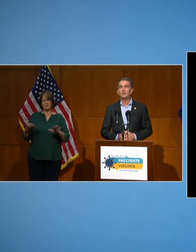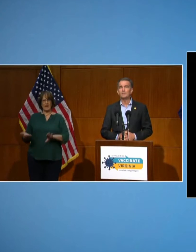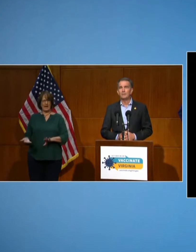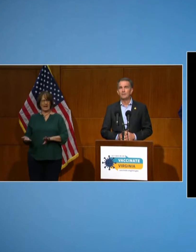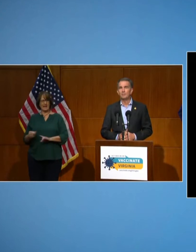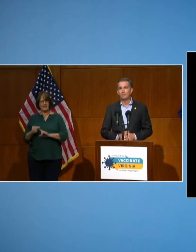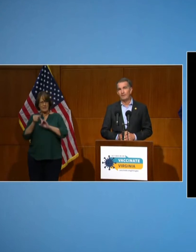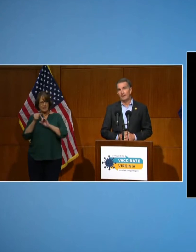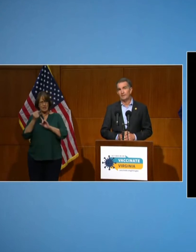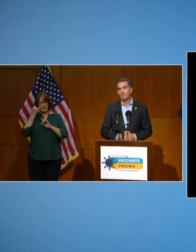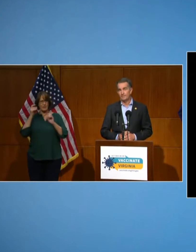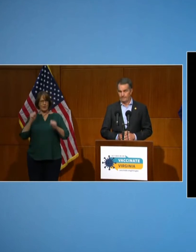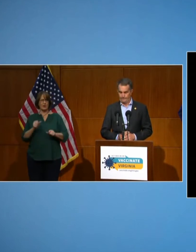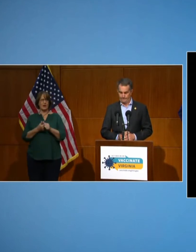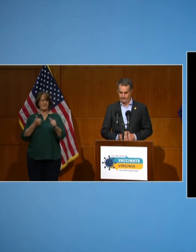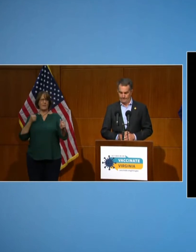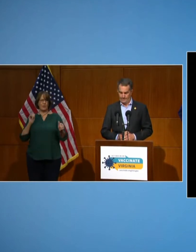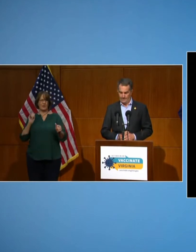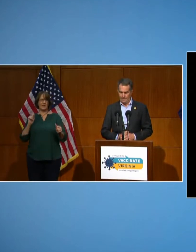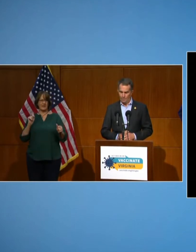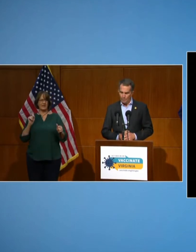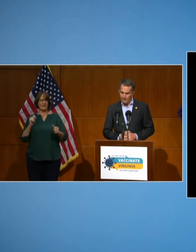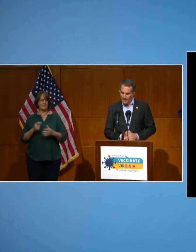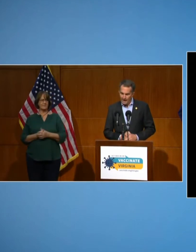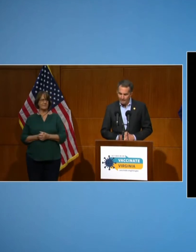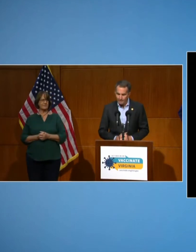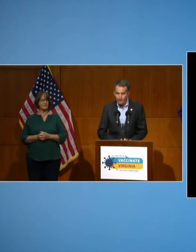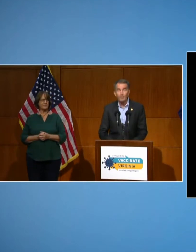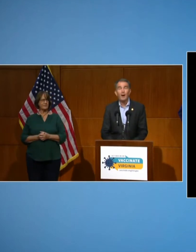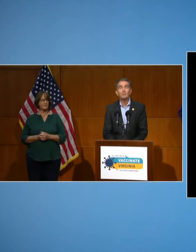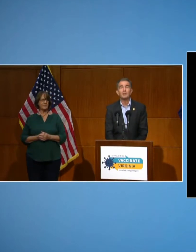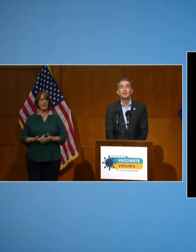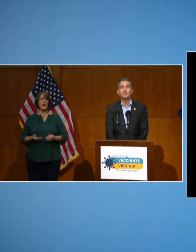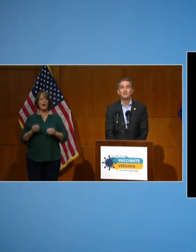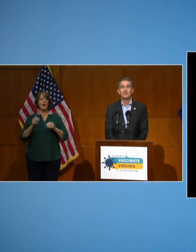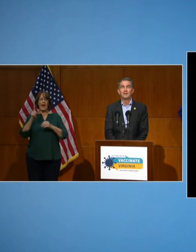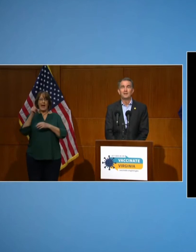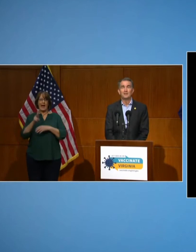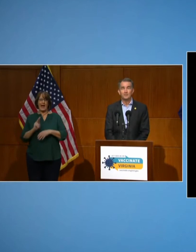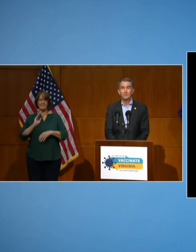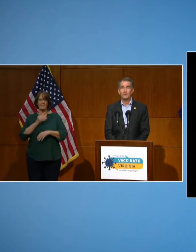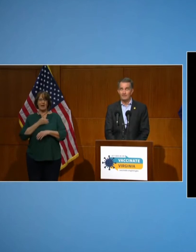could have been prevented. More than half of our population is